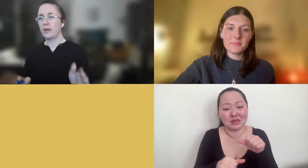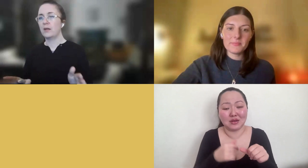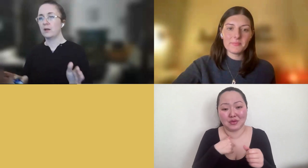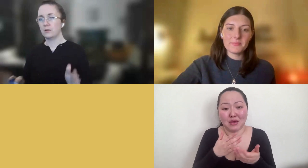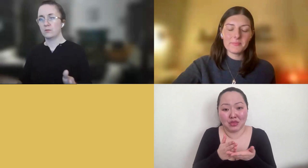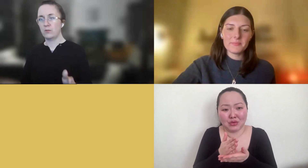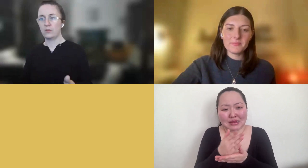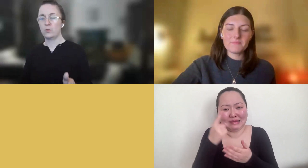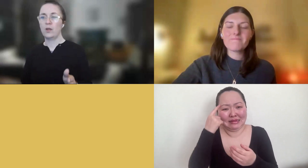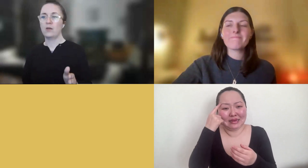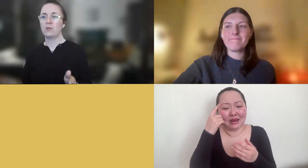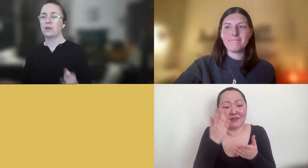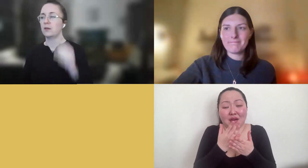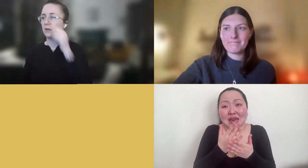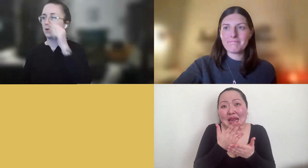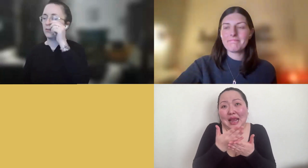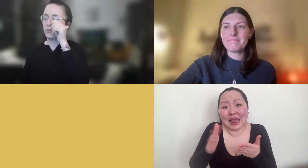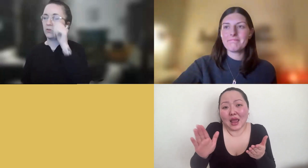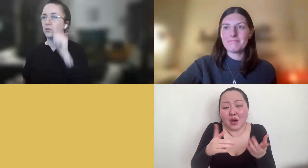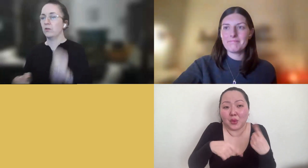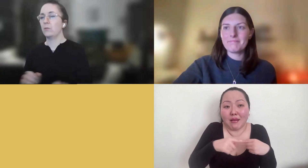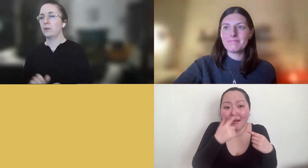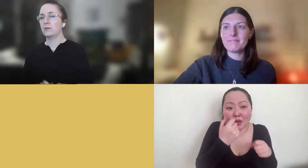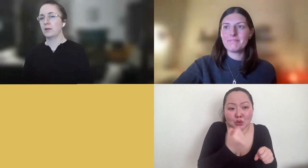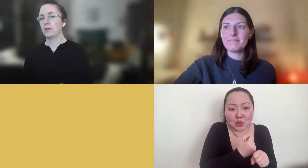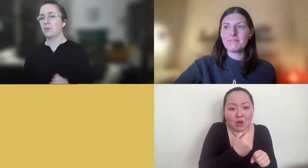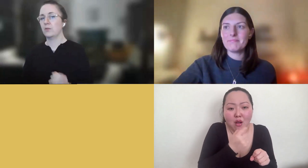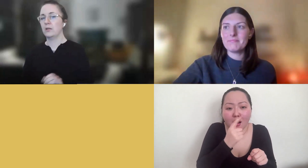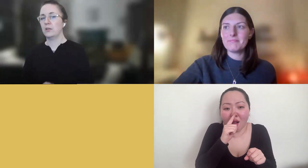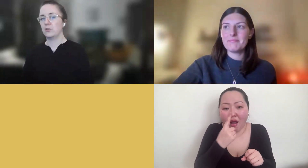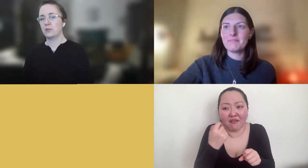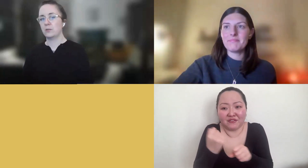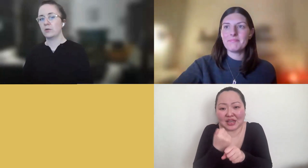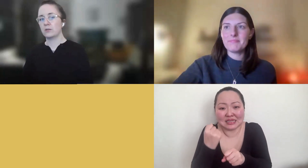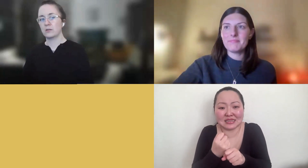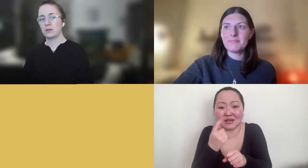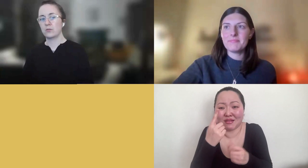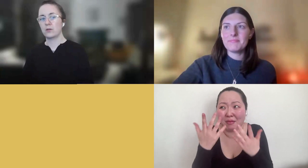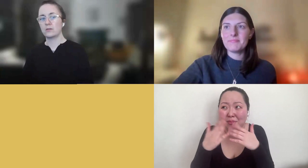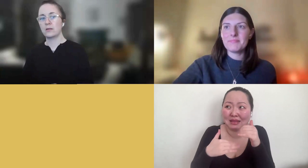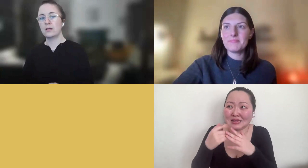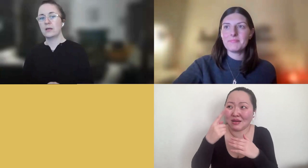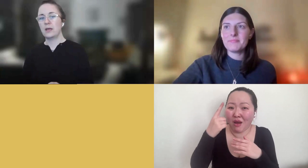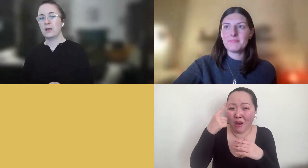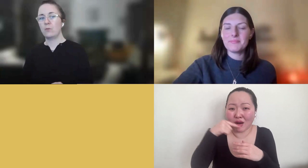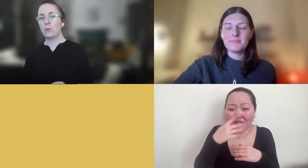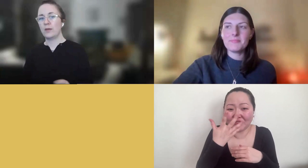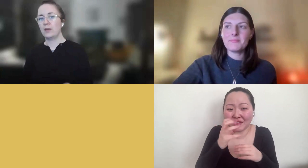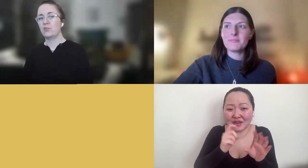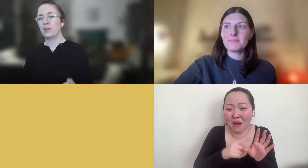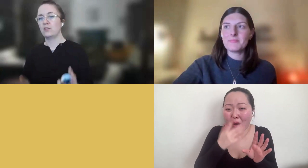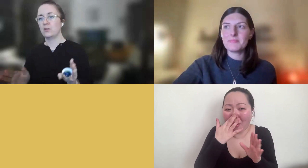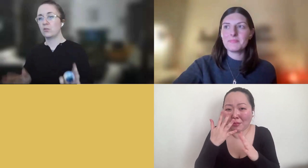what we can and cannot change when you have a 150-year-old building. In what we can change in